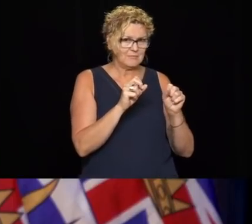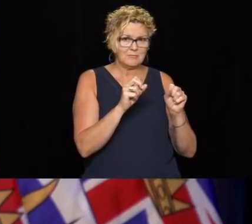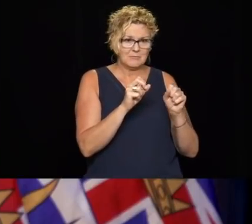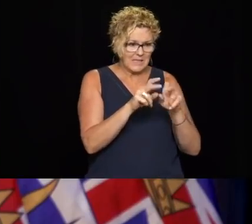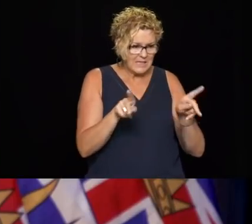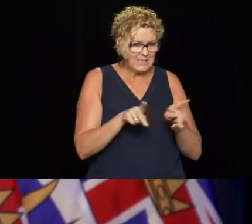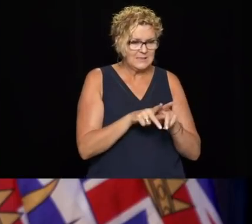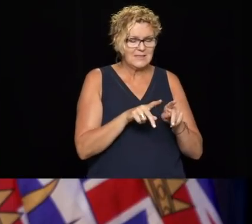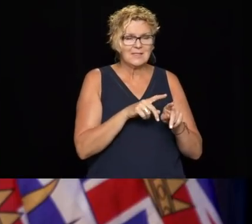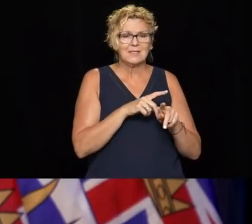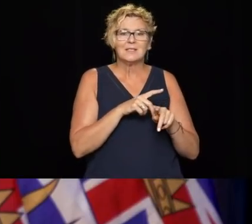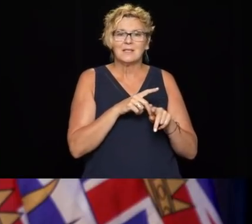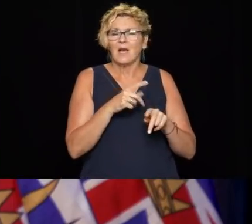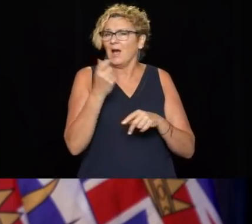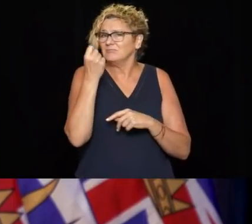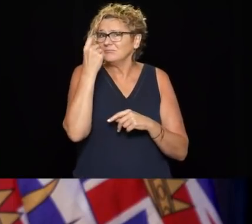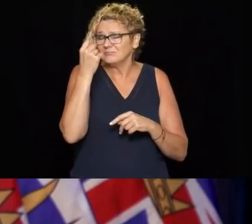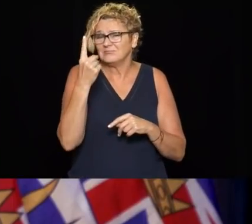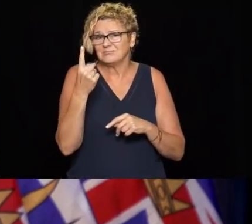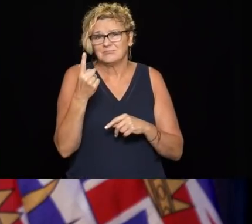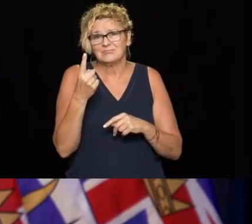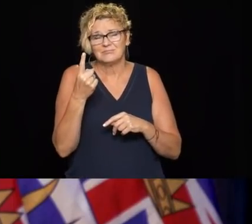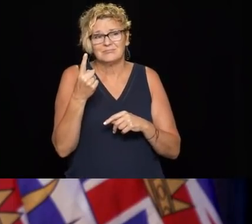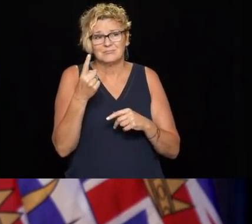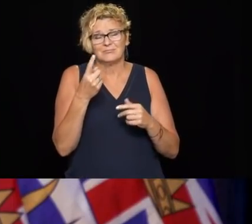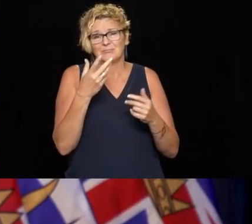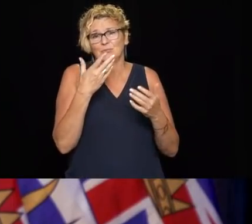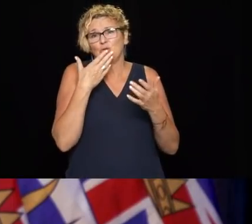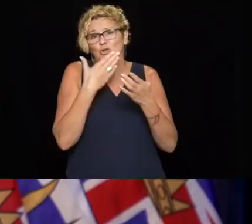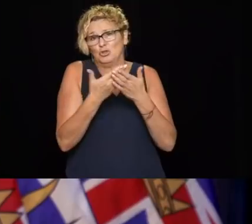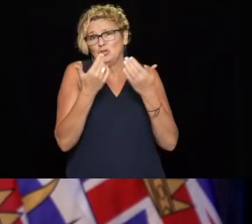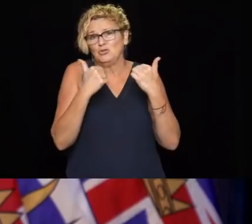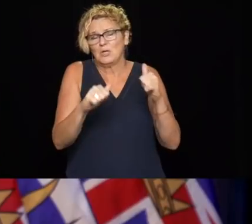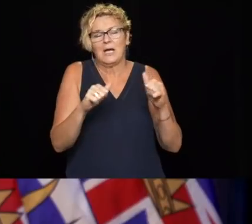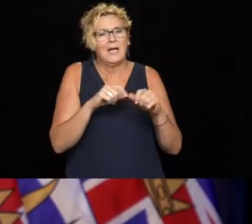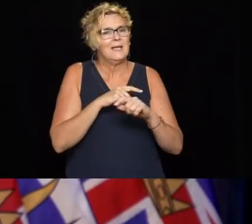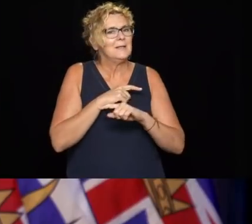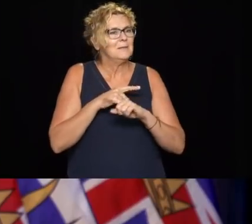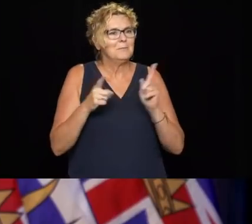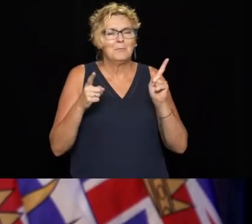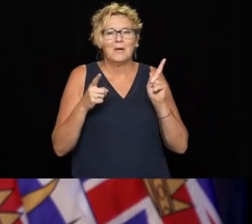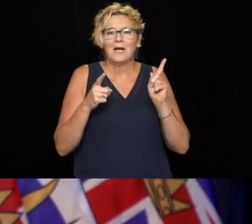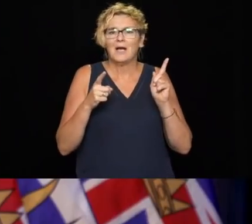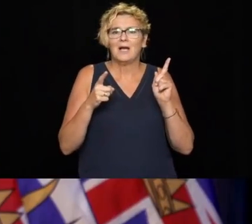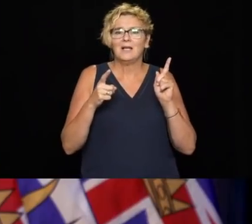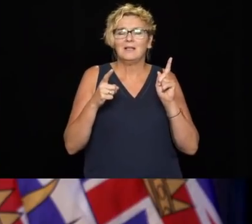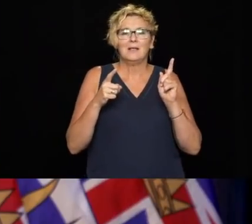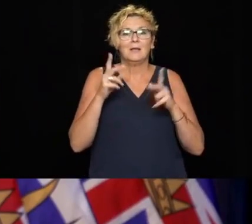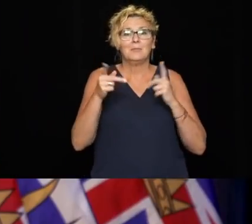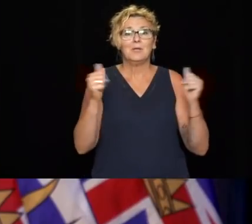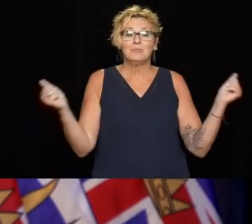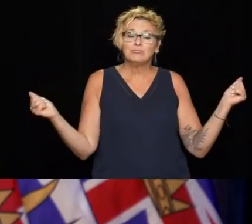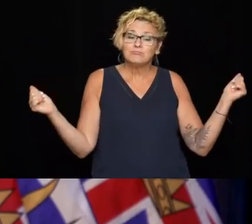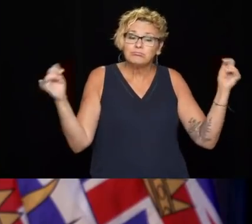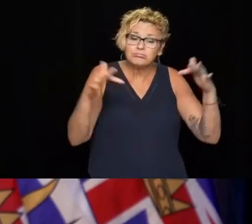recognize that they have done a great job trying to make these things safe but by the nature of the environment, the type of entertainment,